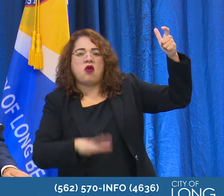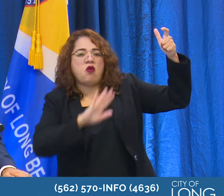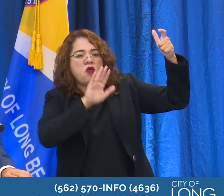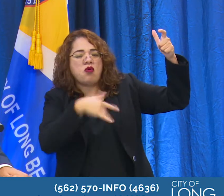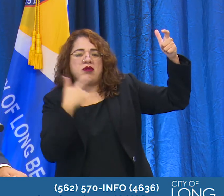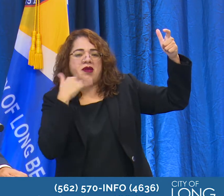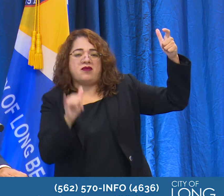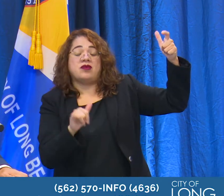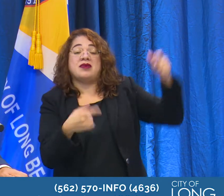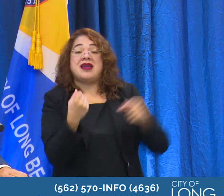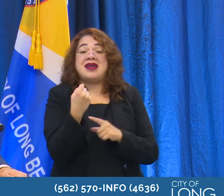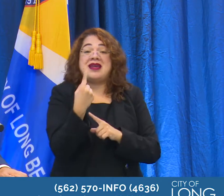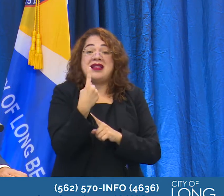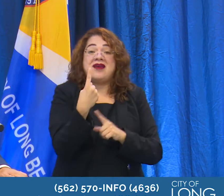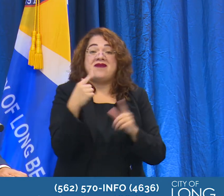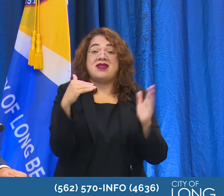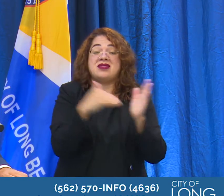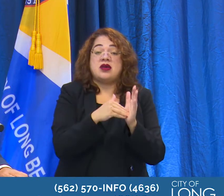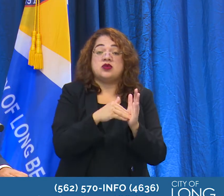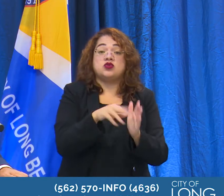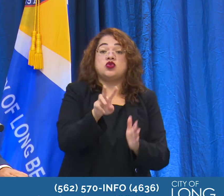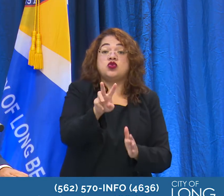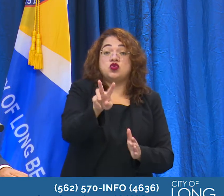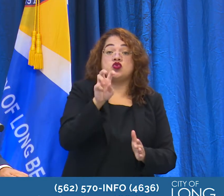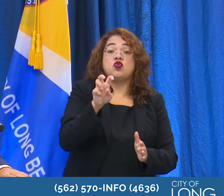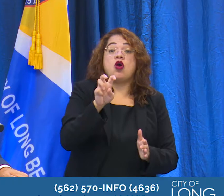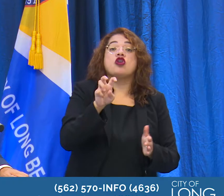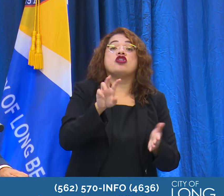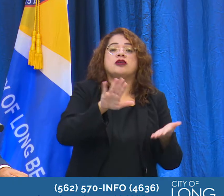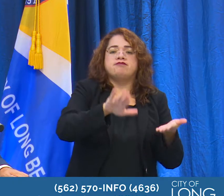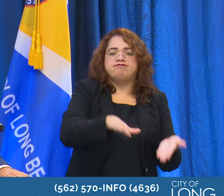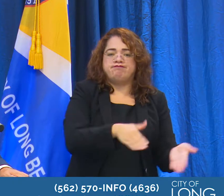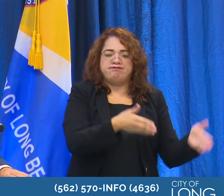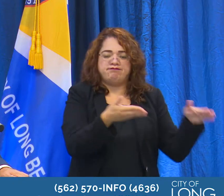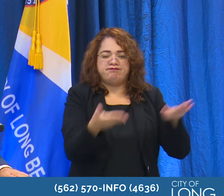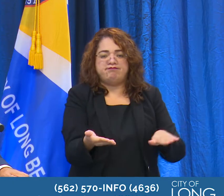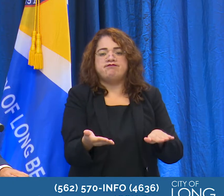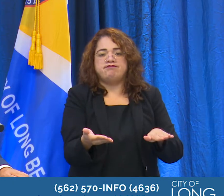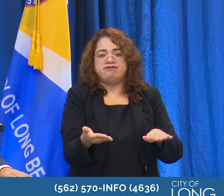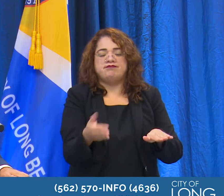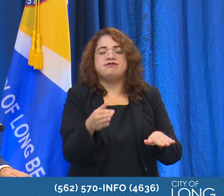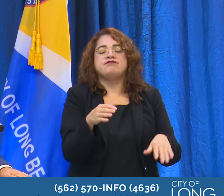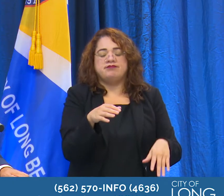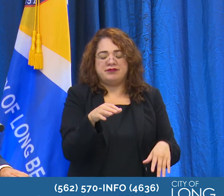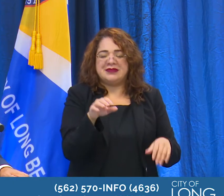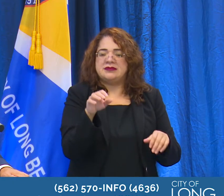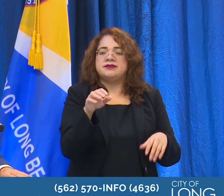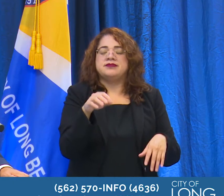11,200 fatalities statewide. There are currently in